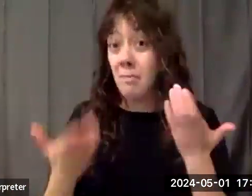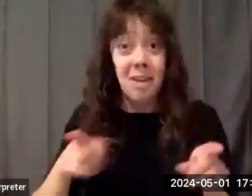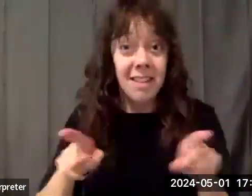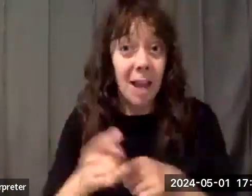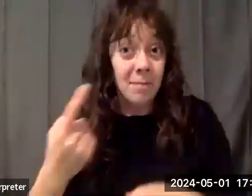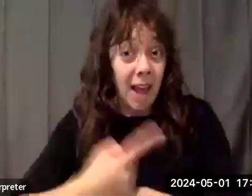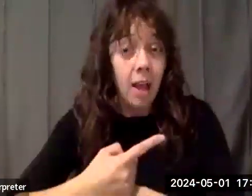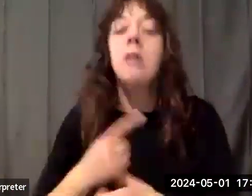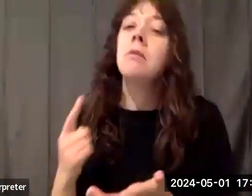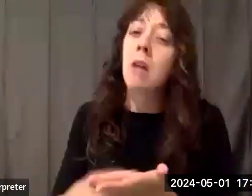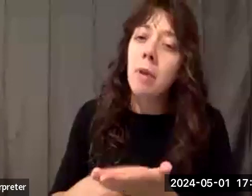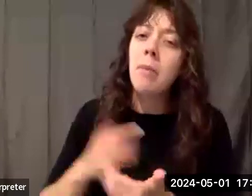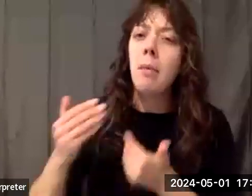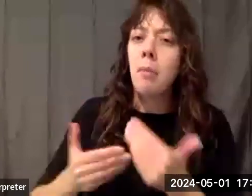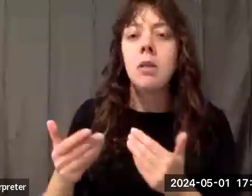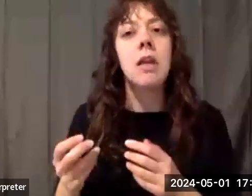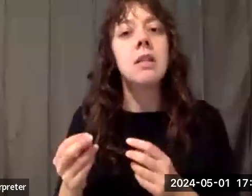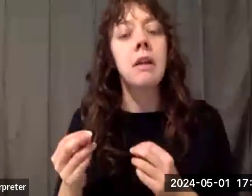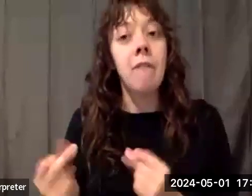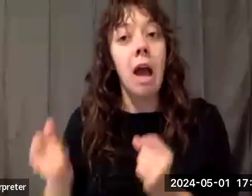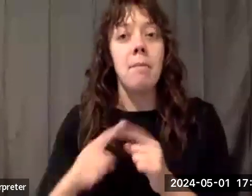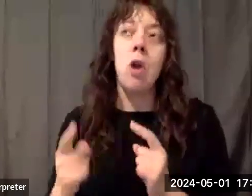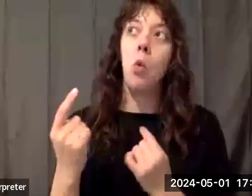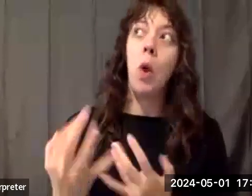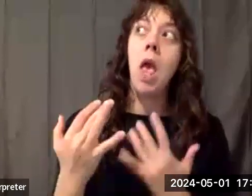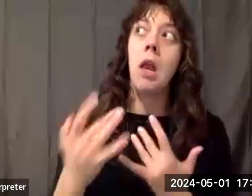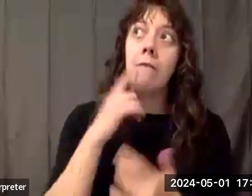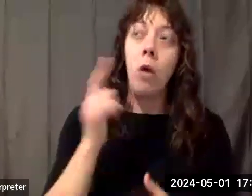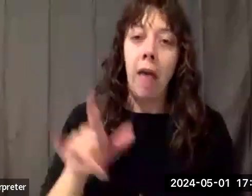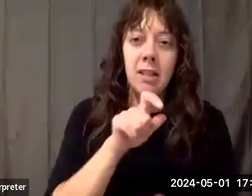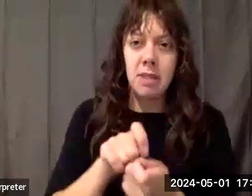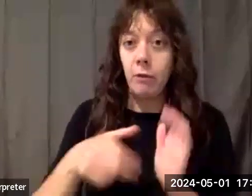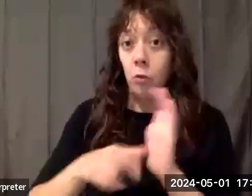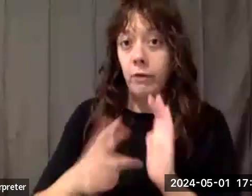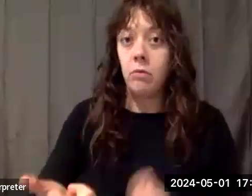there isn't idle time waiting for that review. We're really proud of that particular accomplishment.